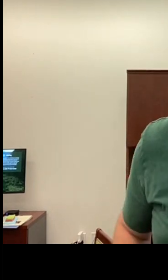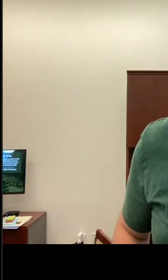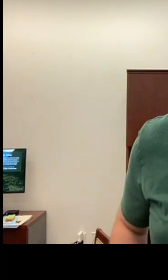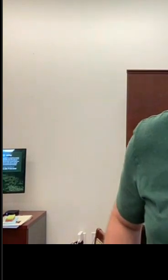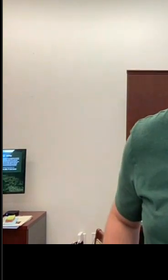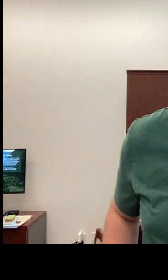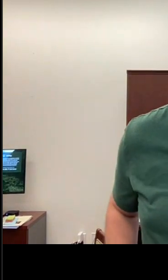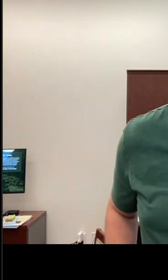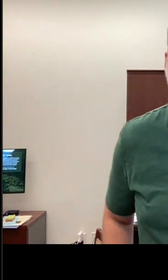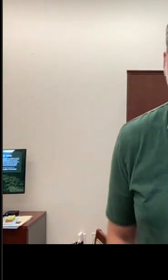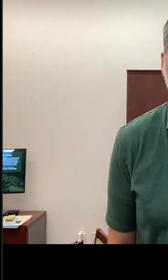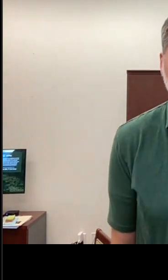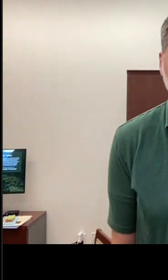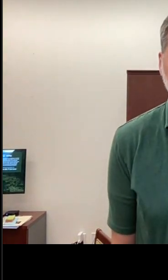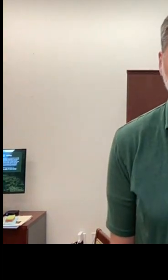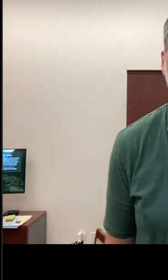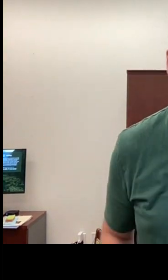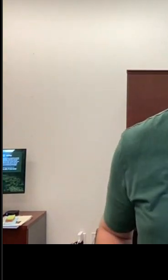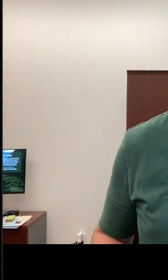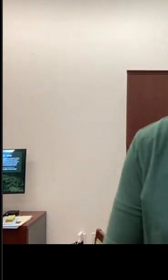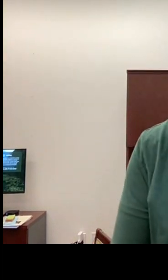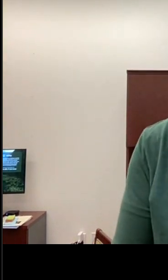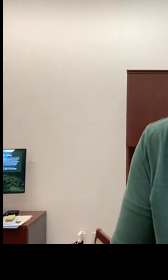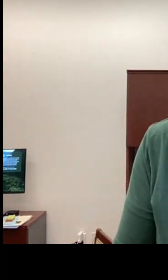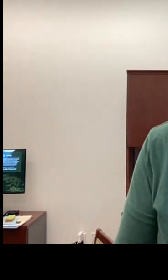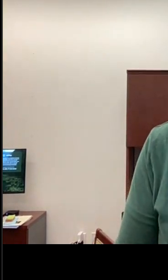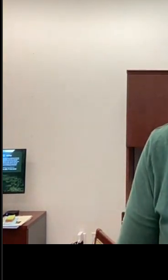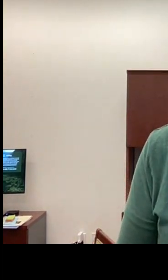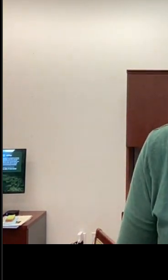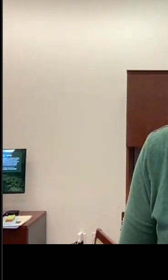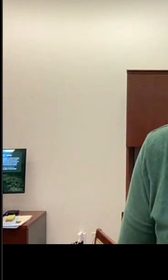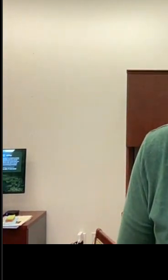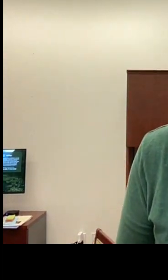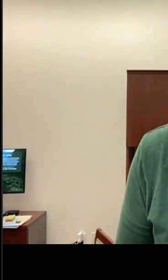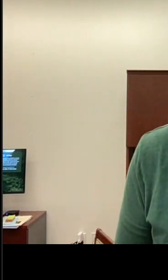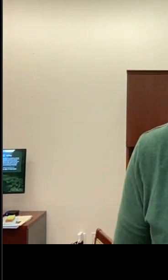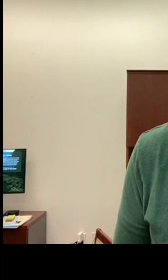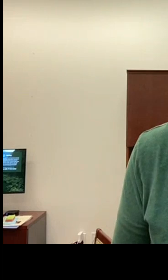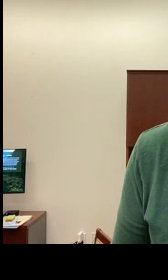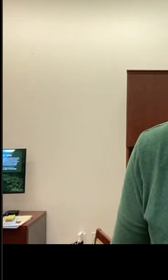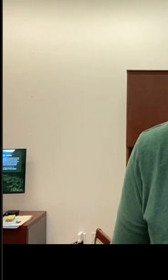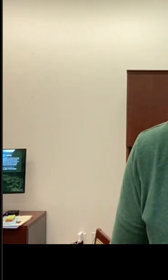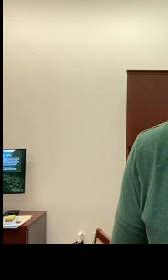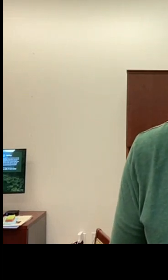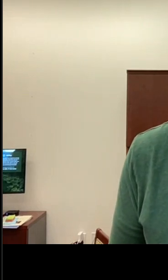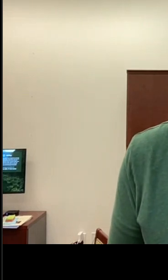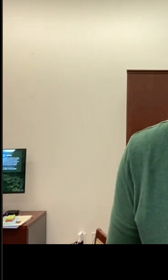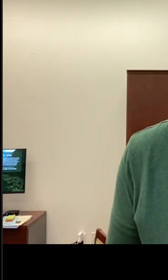20th for the second in the Belonging series. You do need to register separately for that,